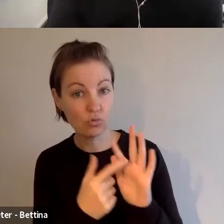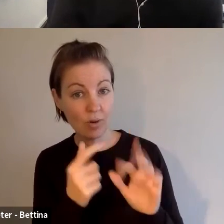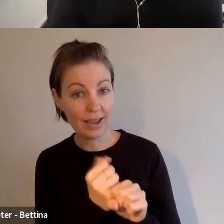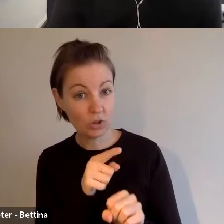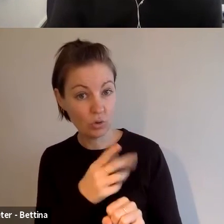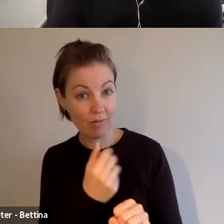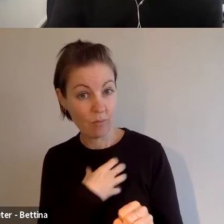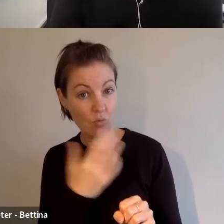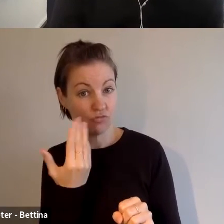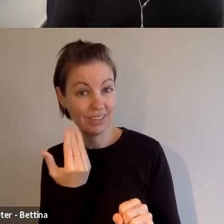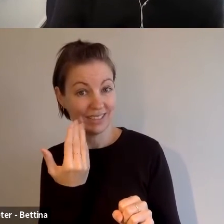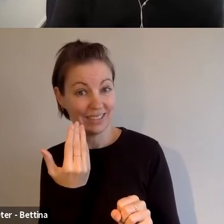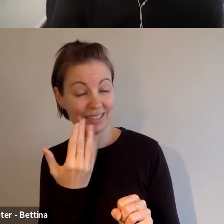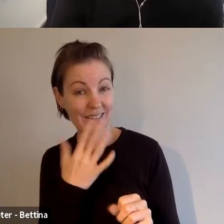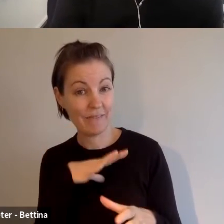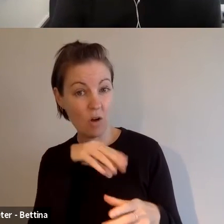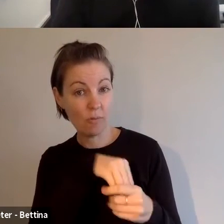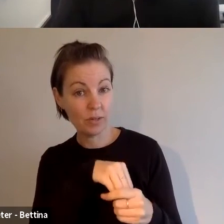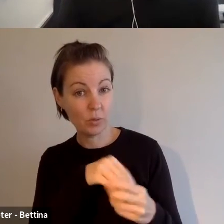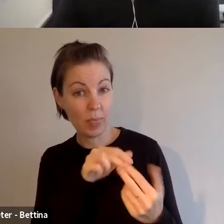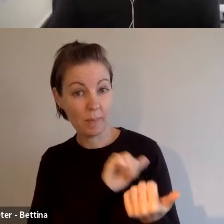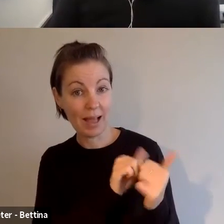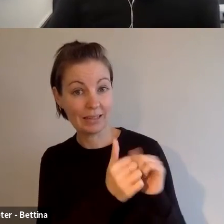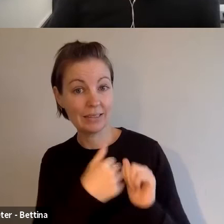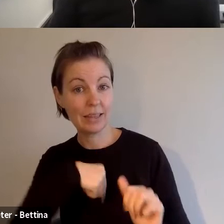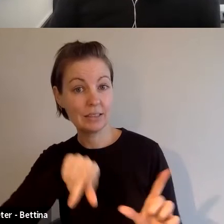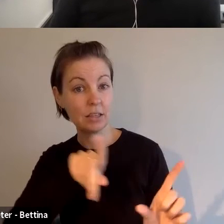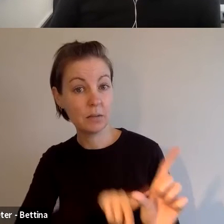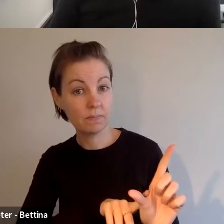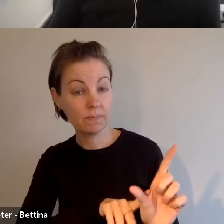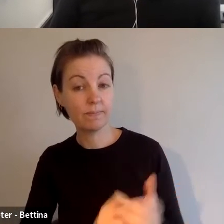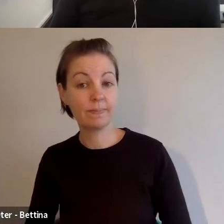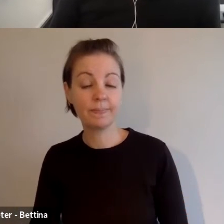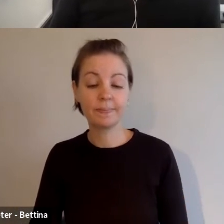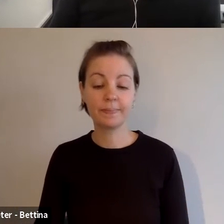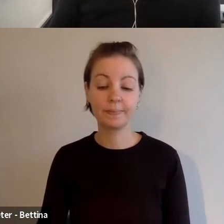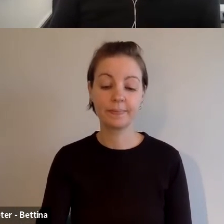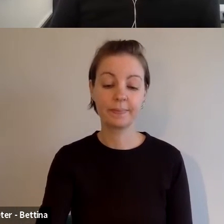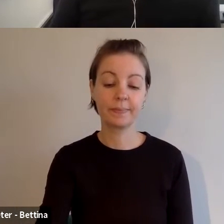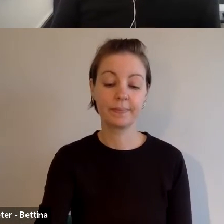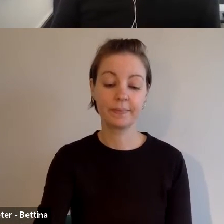interactions with the partners this year . >>Greg Jenkins :